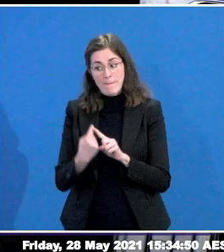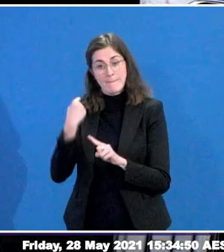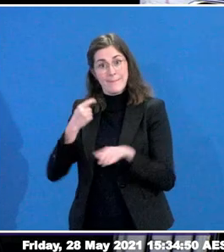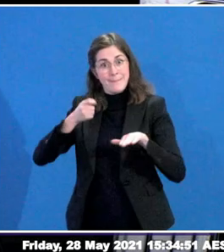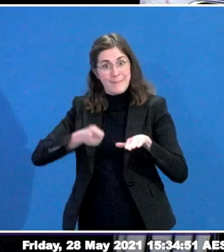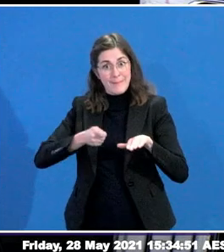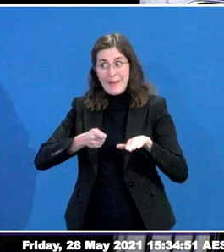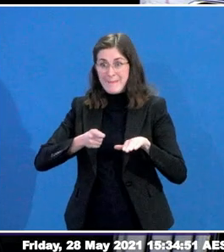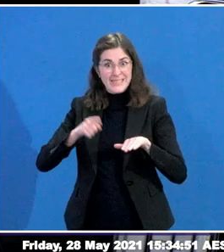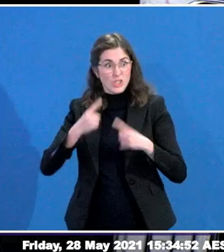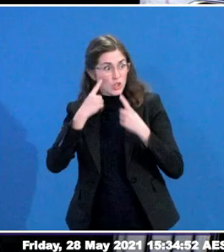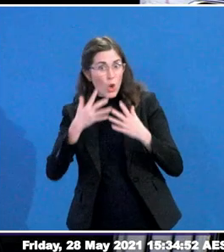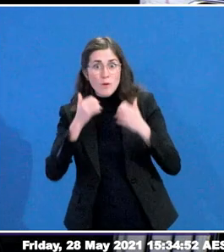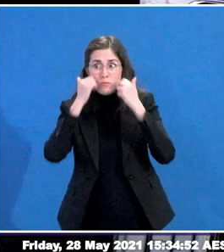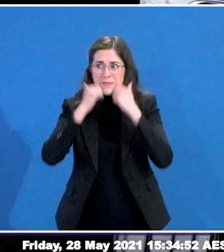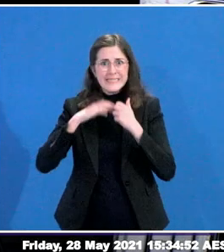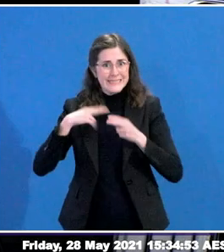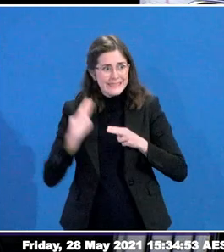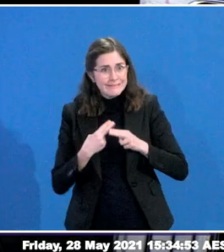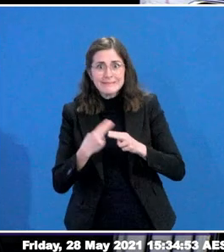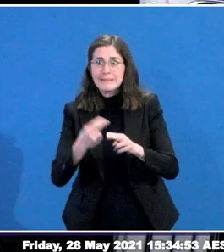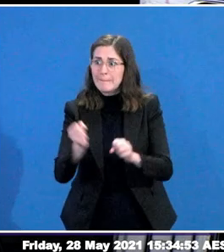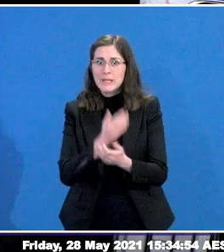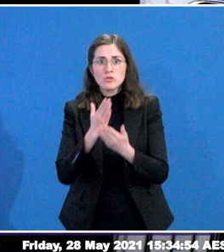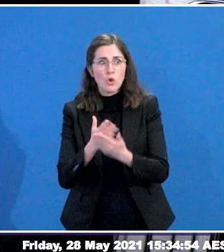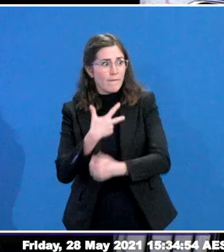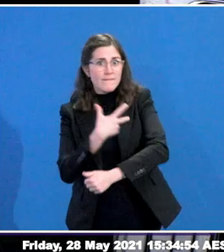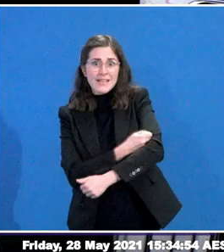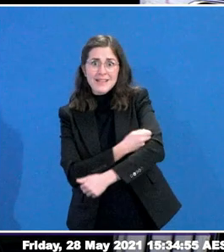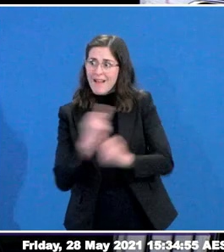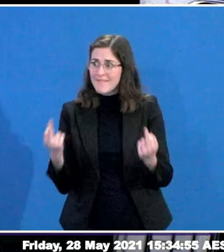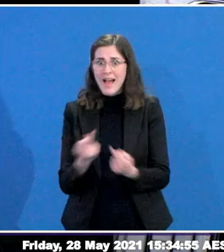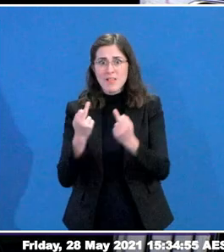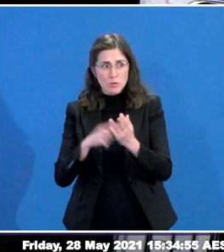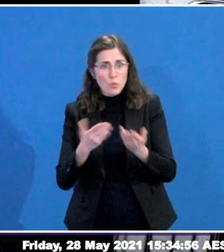demonstrates the urgency of ensuring that the vaccination program reaches people